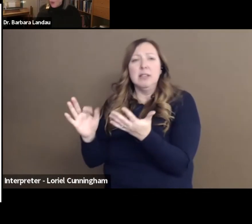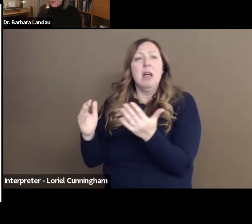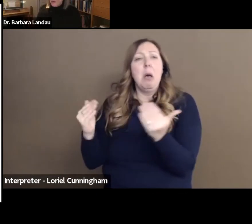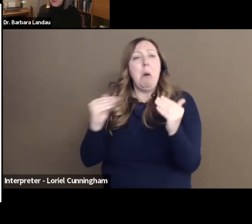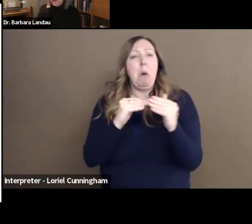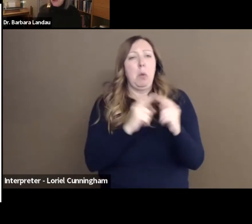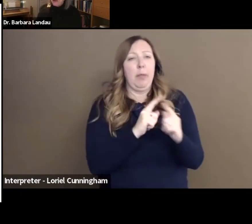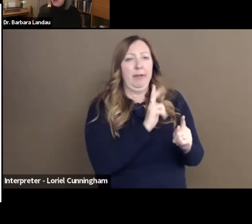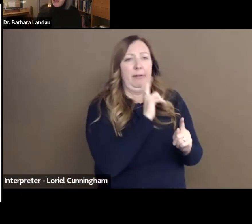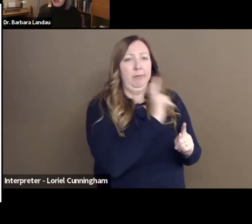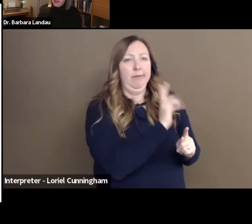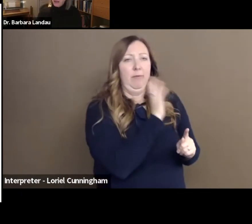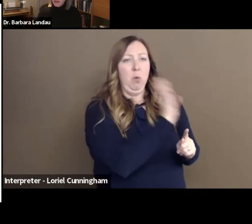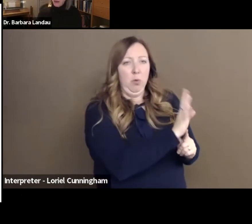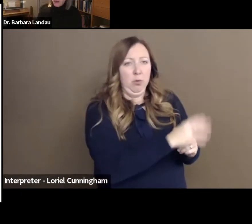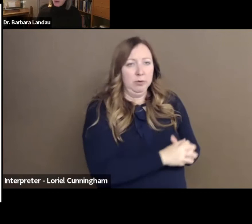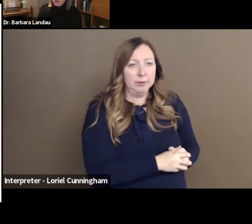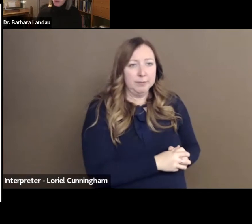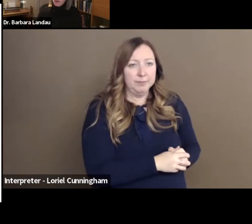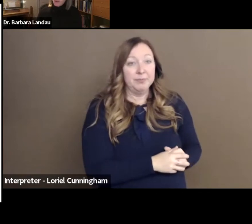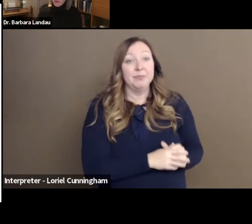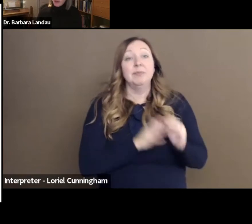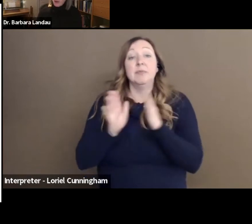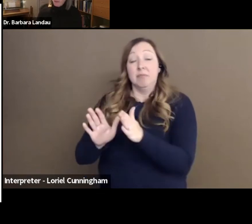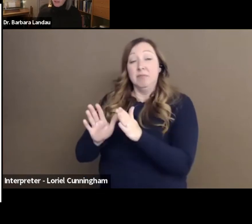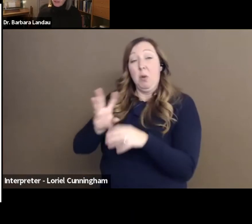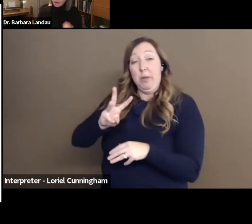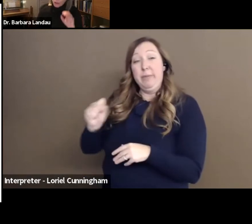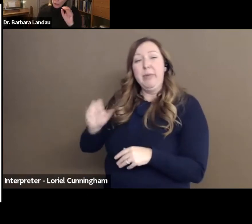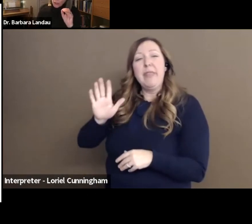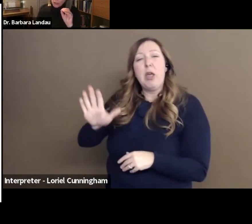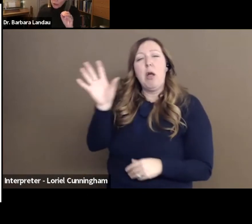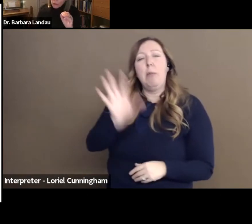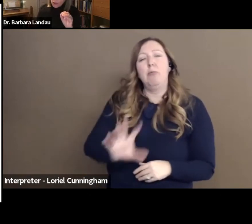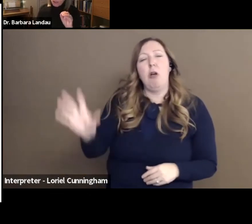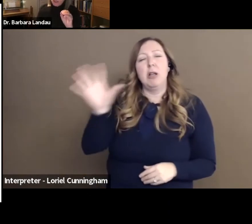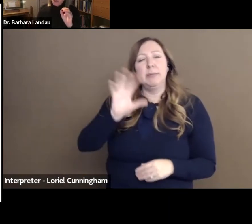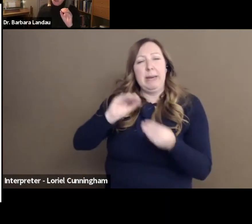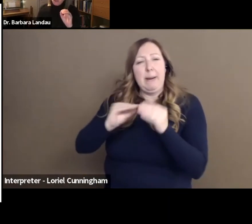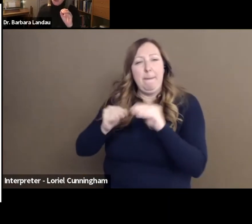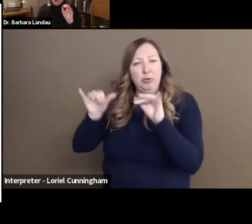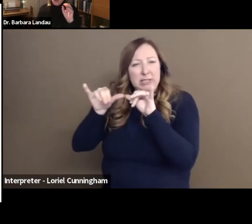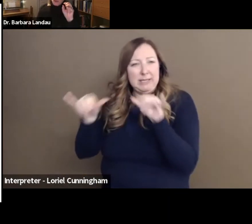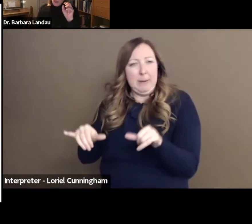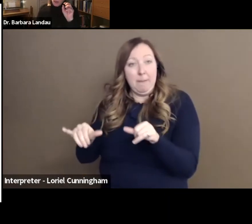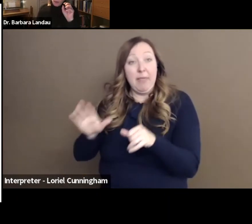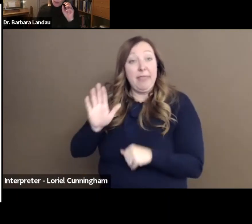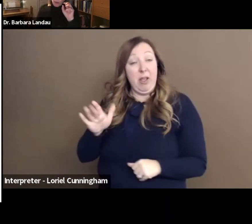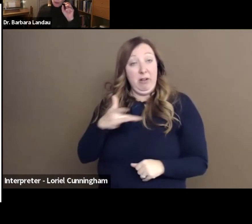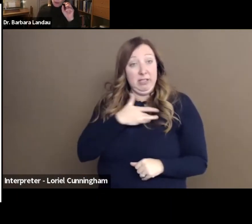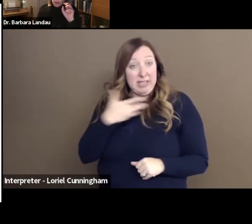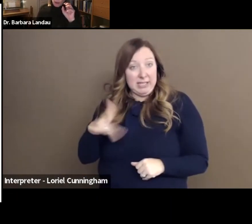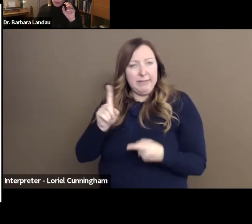where we've found that their their ability their sensitivity to